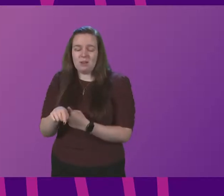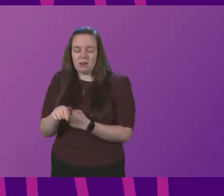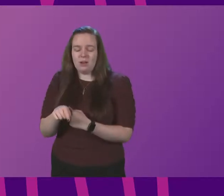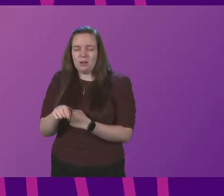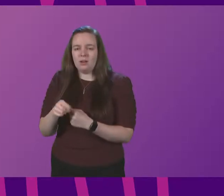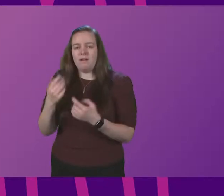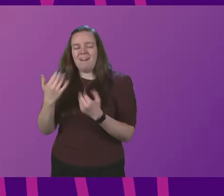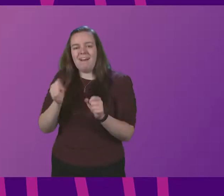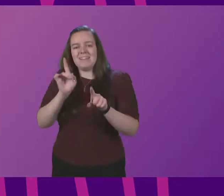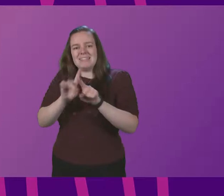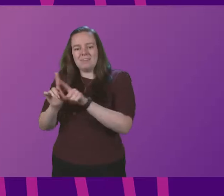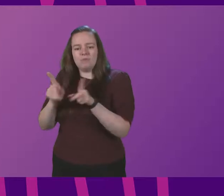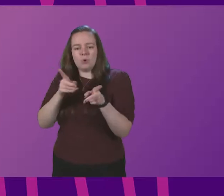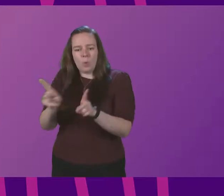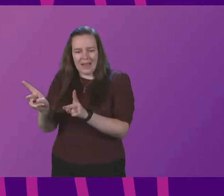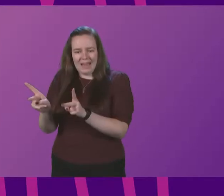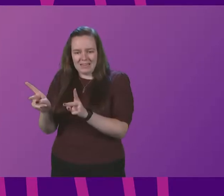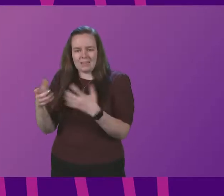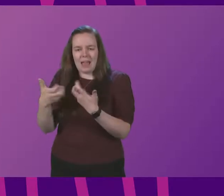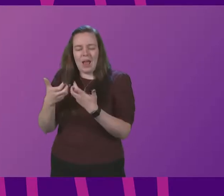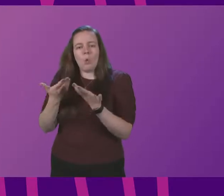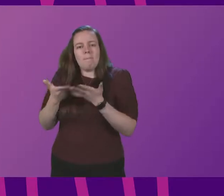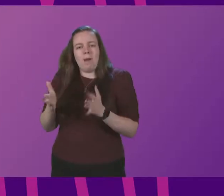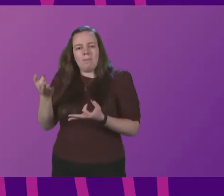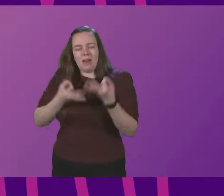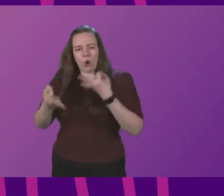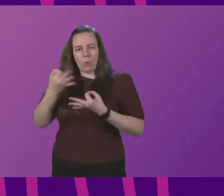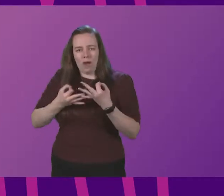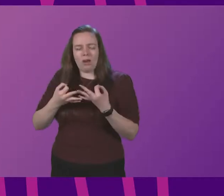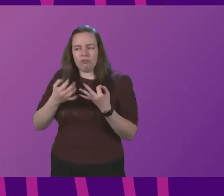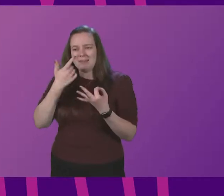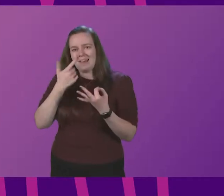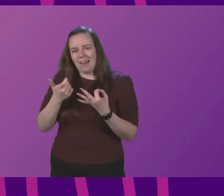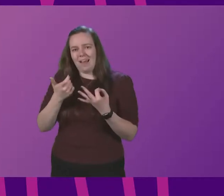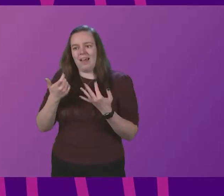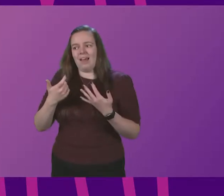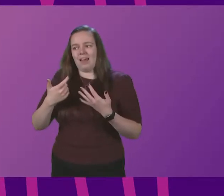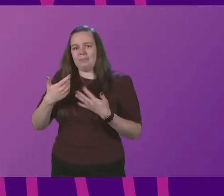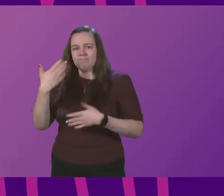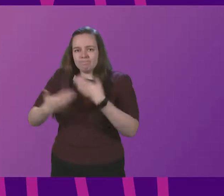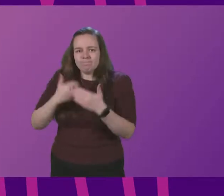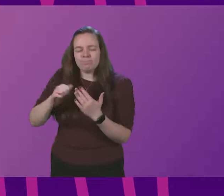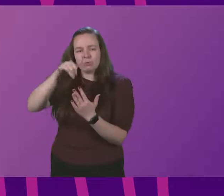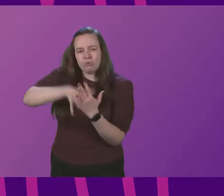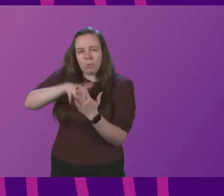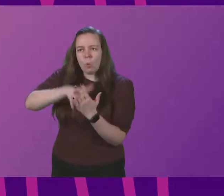different ways in which public inquiries can take forward their reporting responsibilities and it